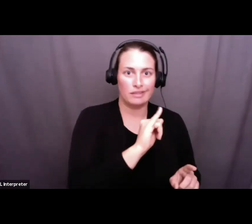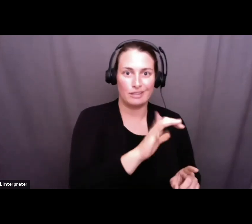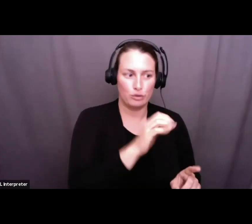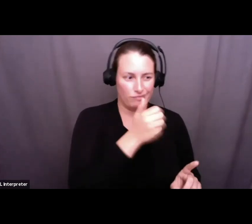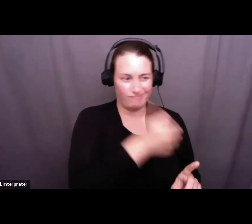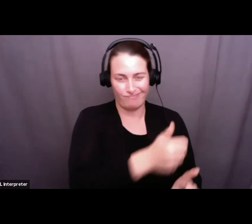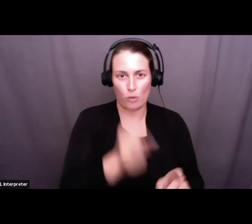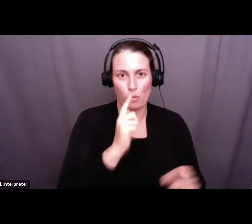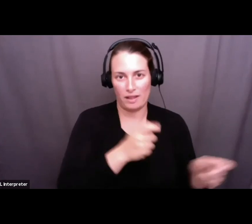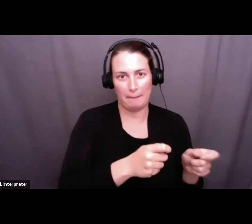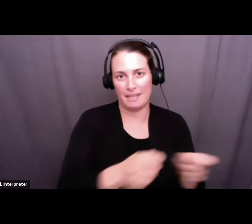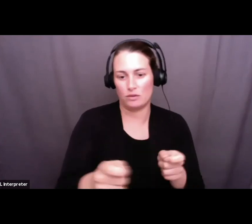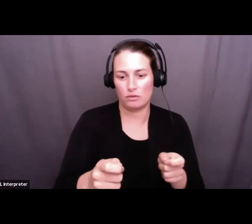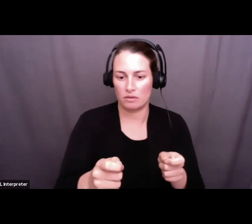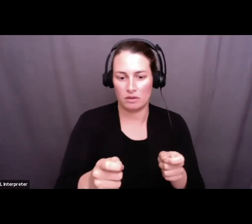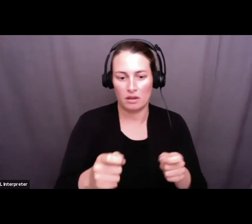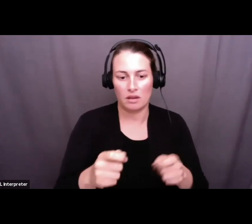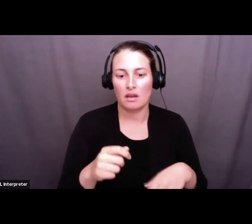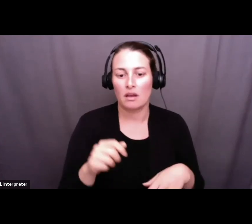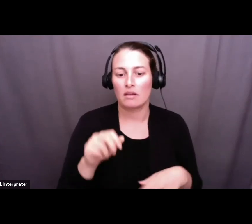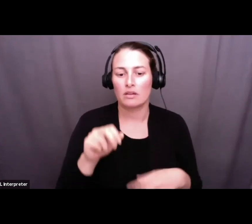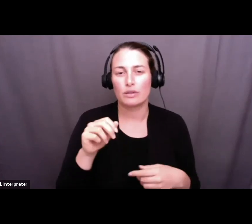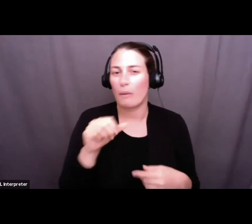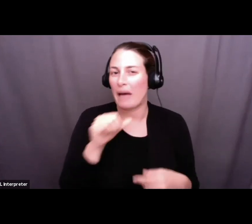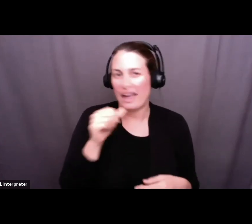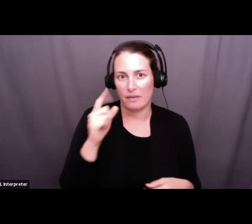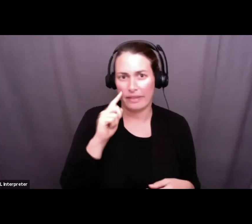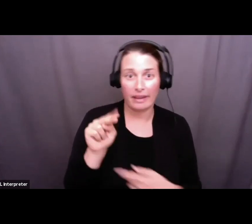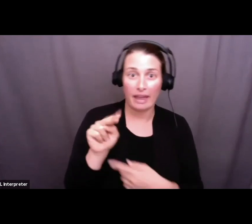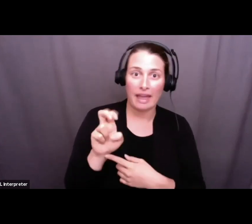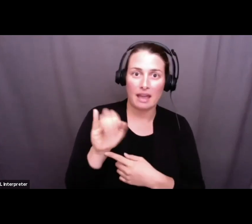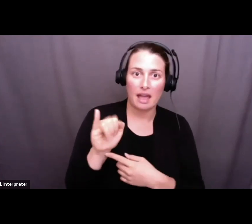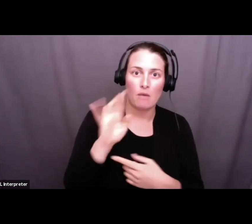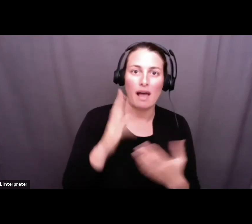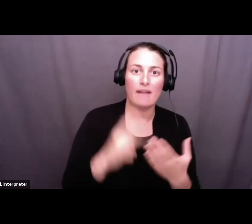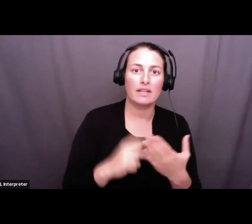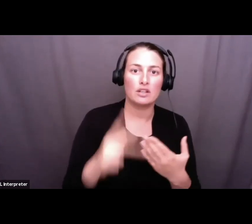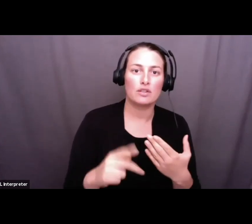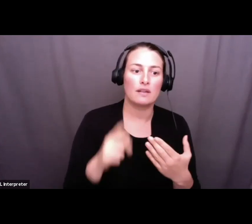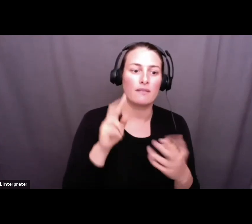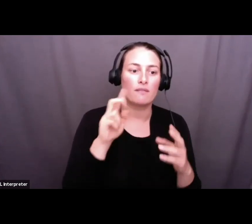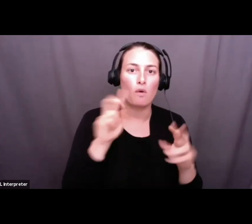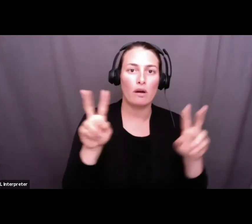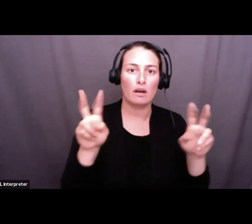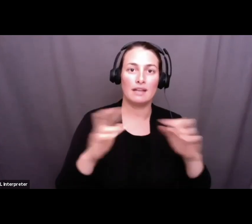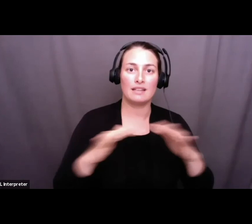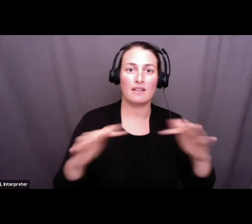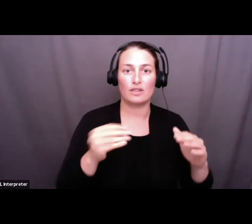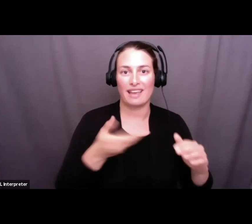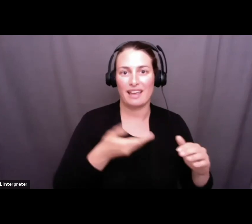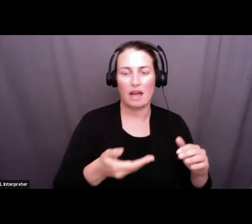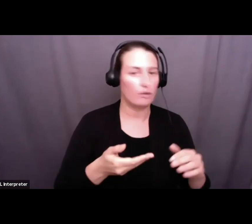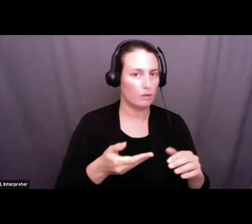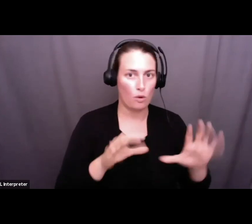be an NEI initiative for diversity in hiring; this will be really at the director’s level.